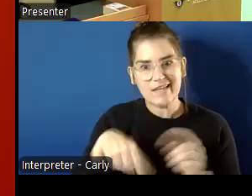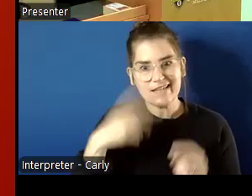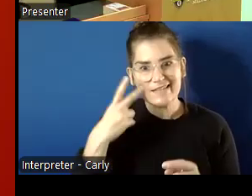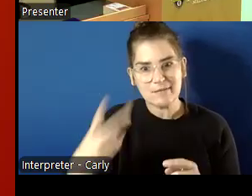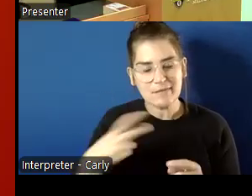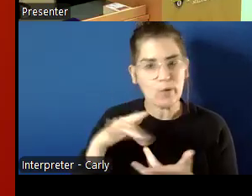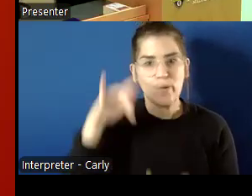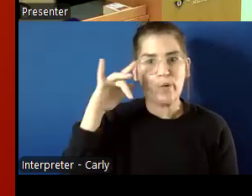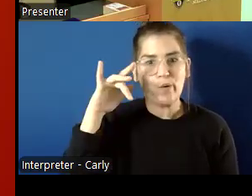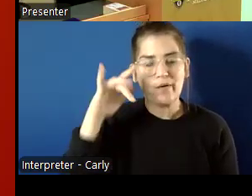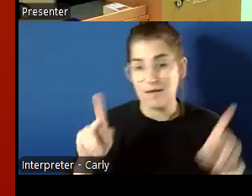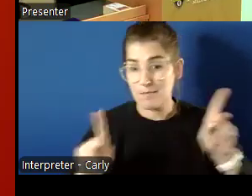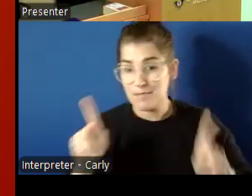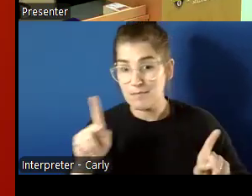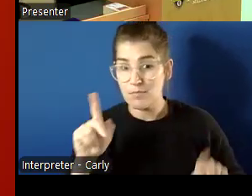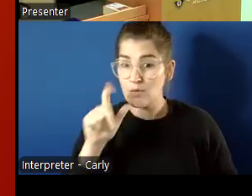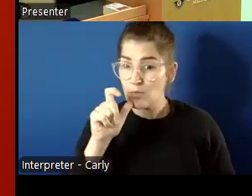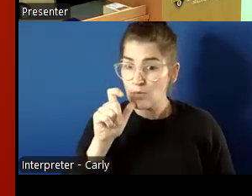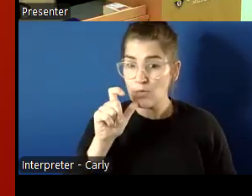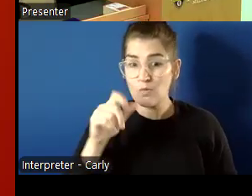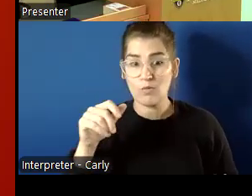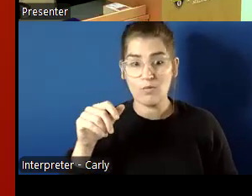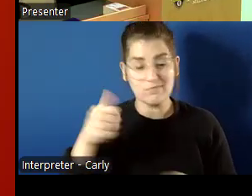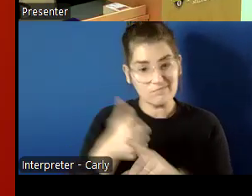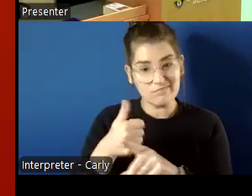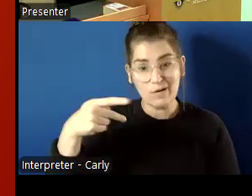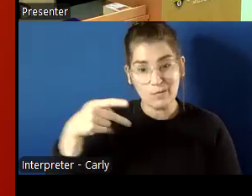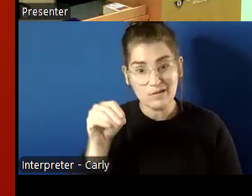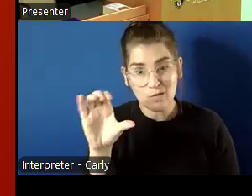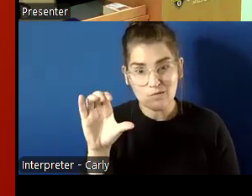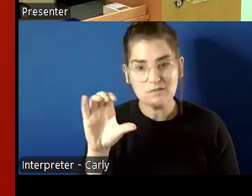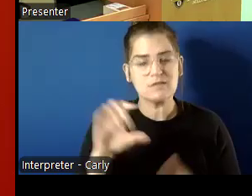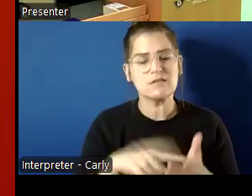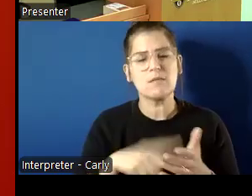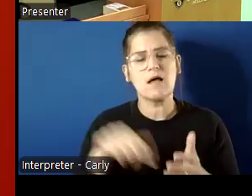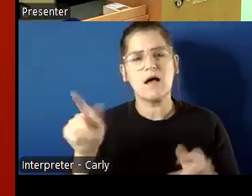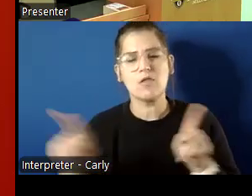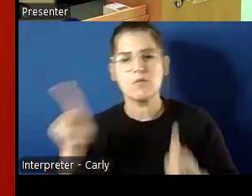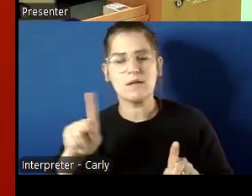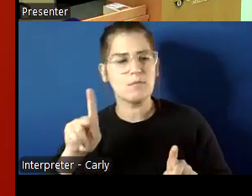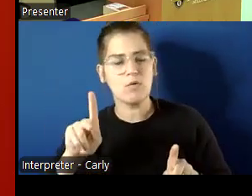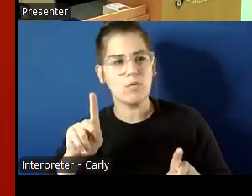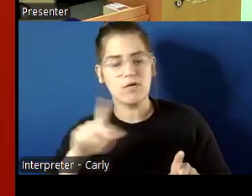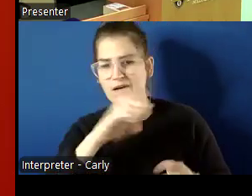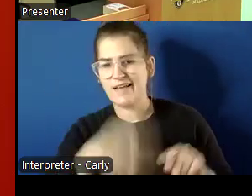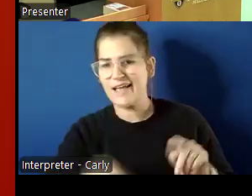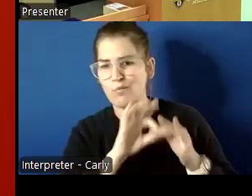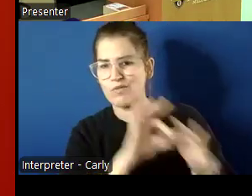color are generally outside the range of awareness for people who have never lived that reality.